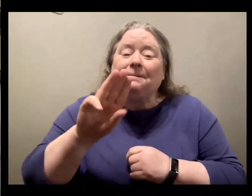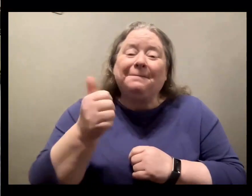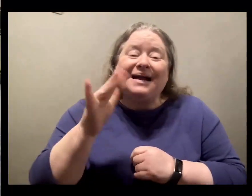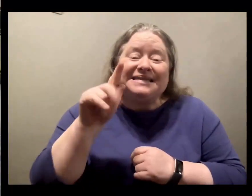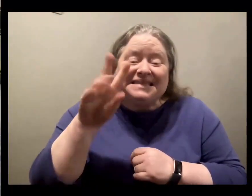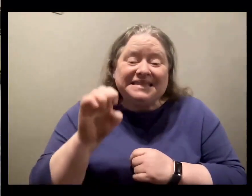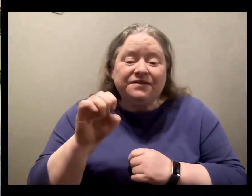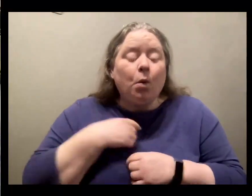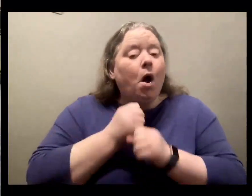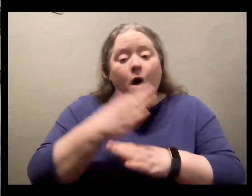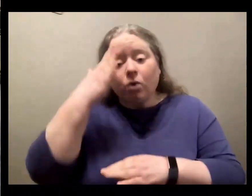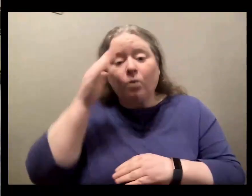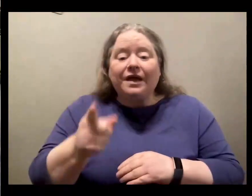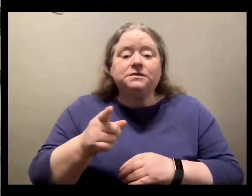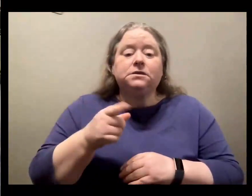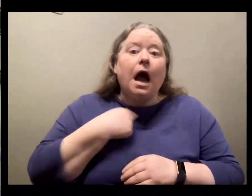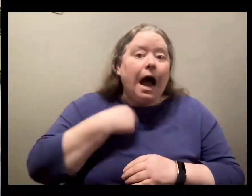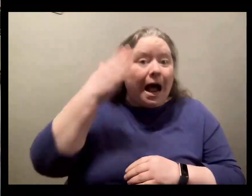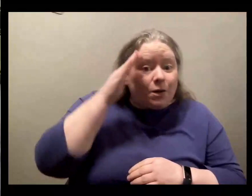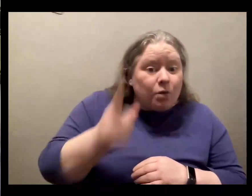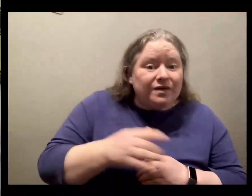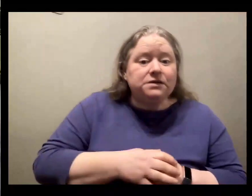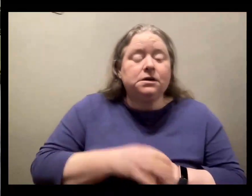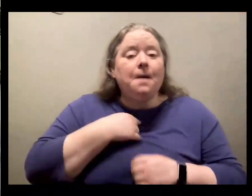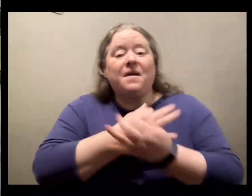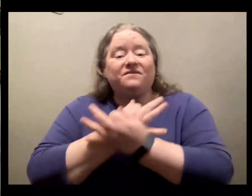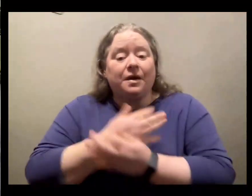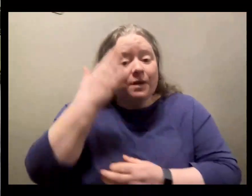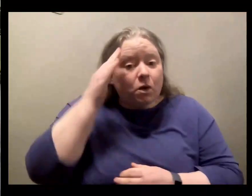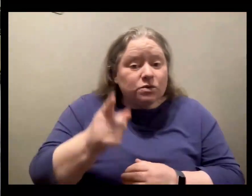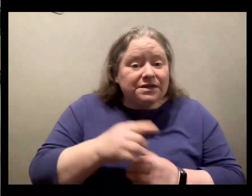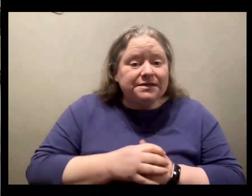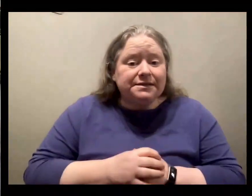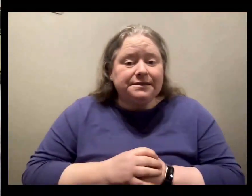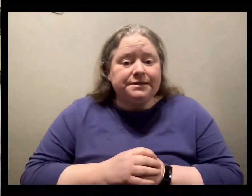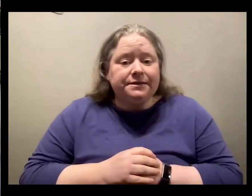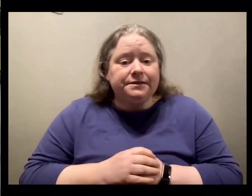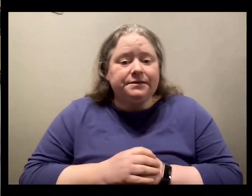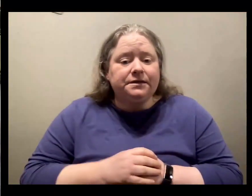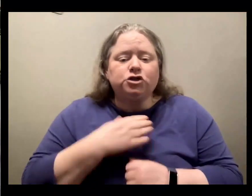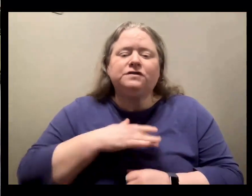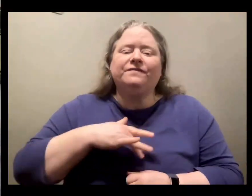It's palliative. We all know that. I know that. My family knows that.